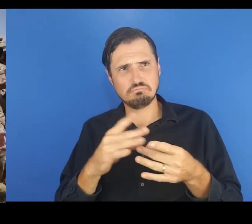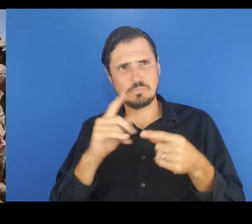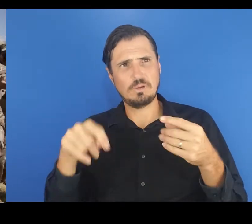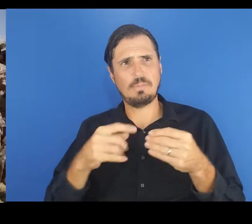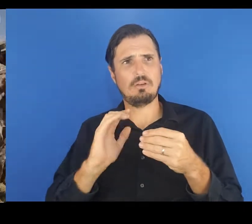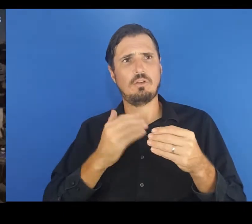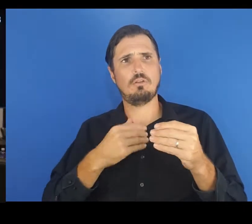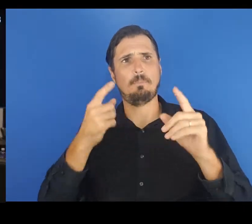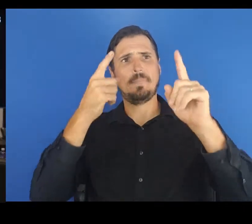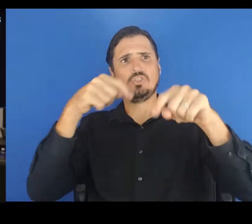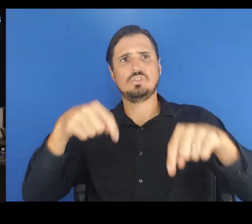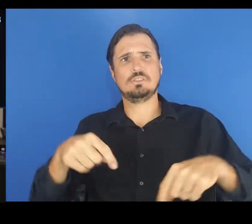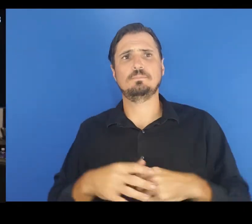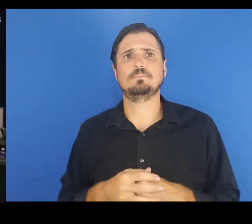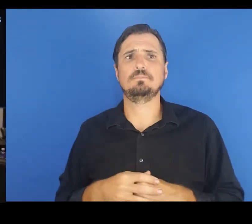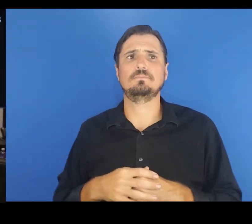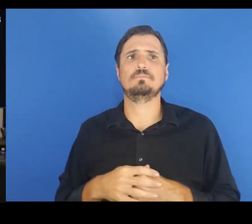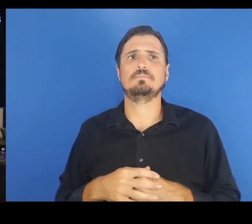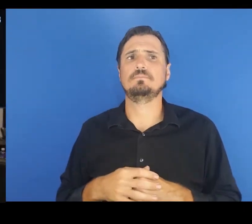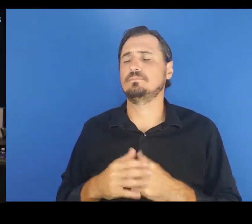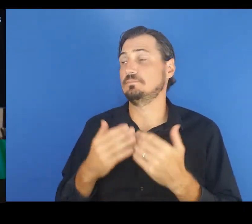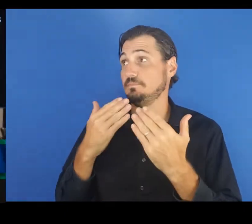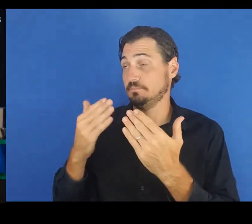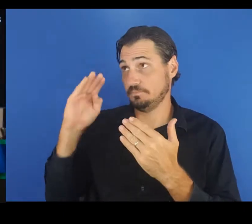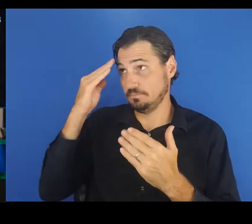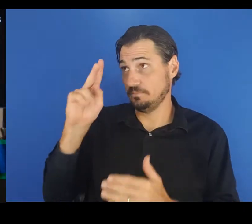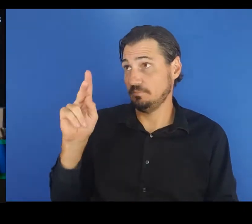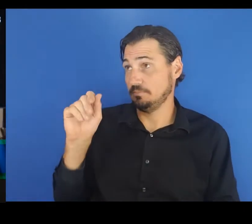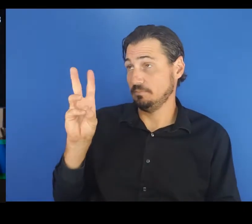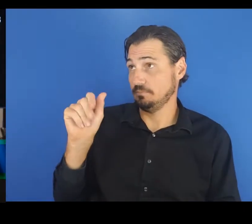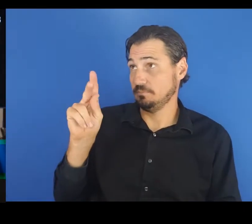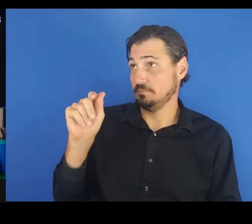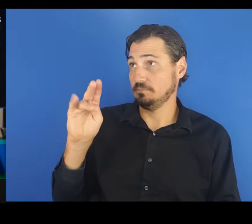Thank you, Mayor Kawakami